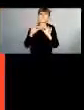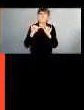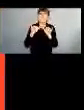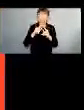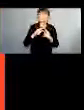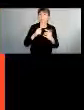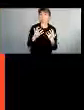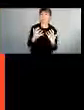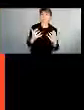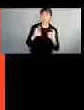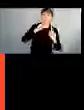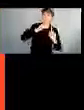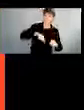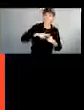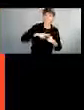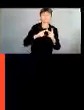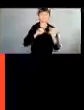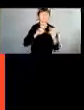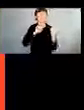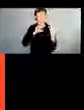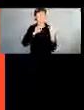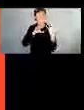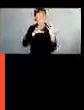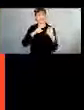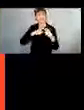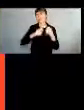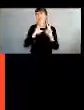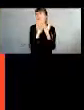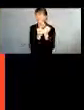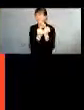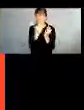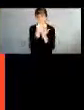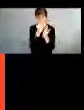response, feedback you received from a workshop, the way you felt experimenting with a new